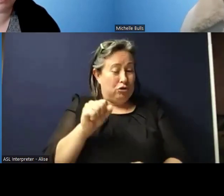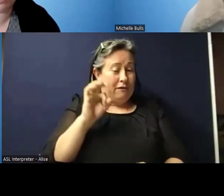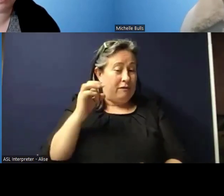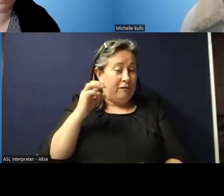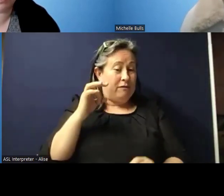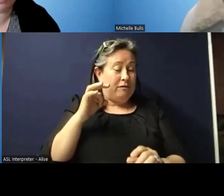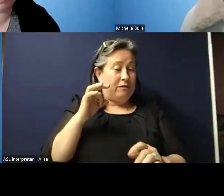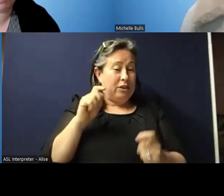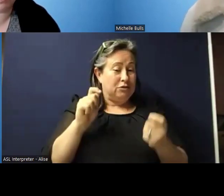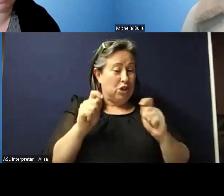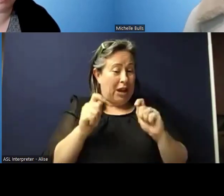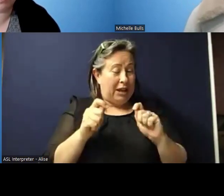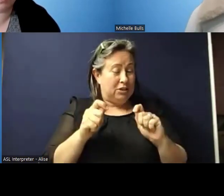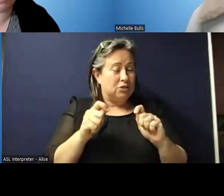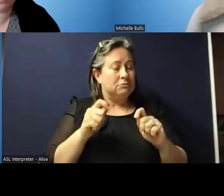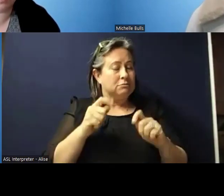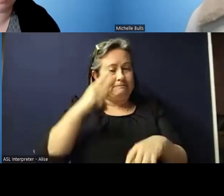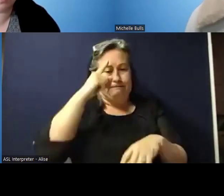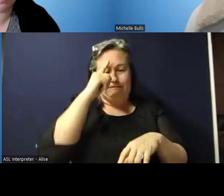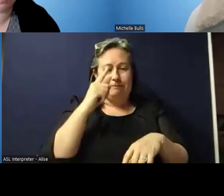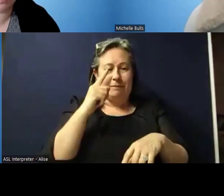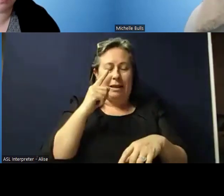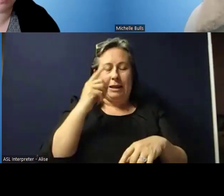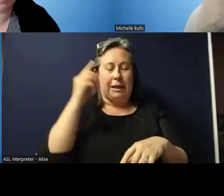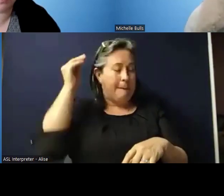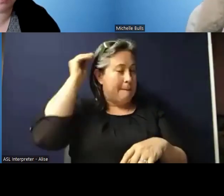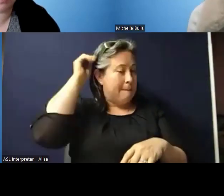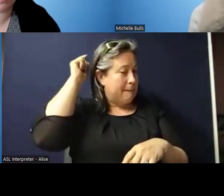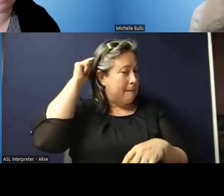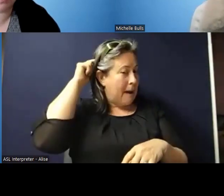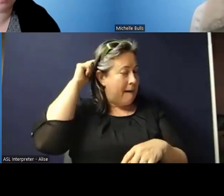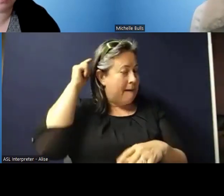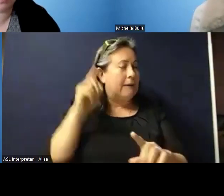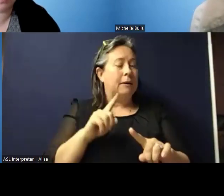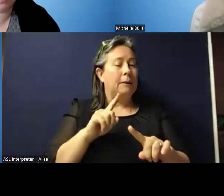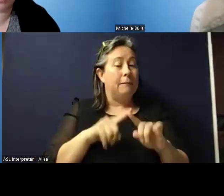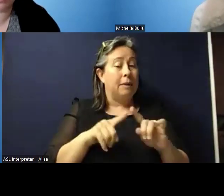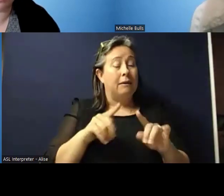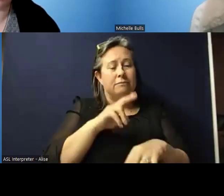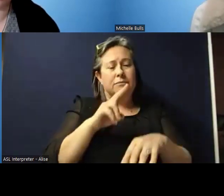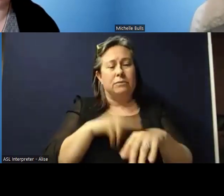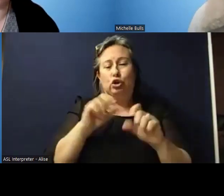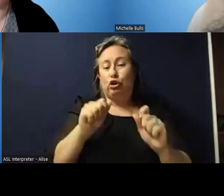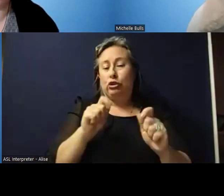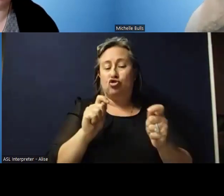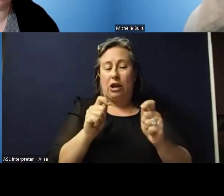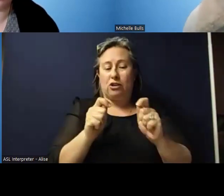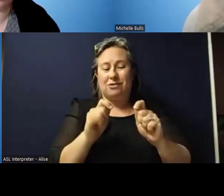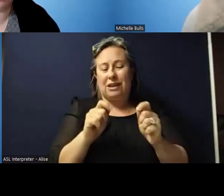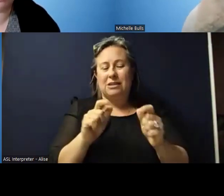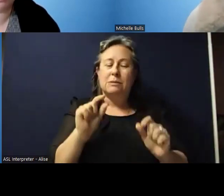So significant rebudgeting is an indicator of change in scope, but of course, there could be changes that are smaller in dollar value.